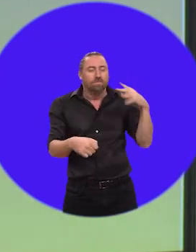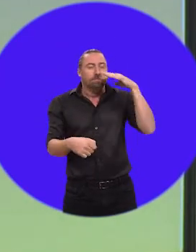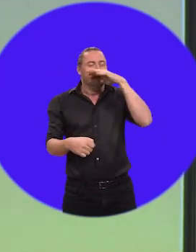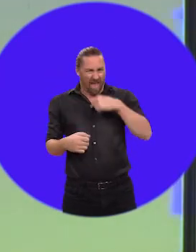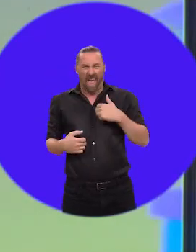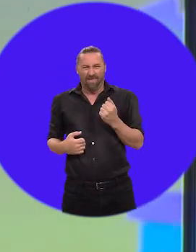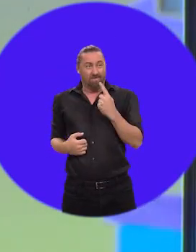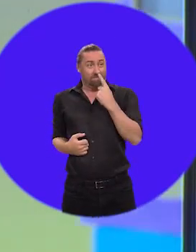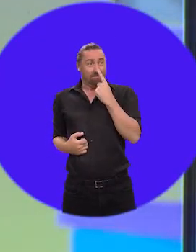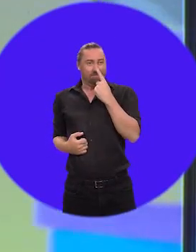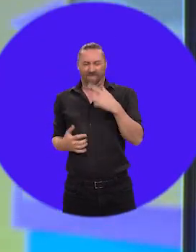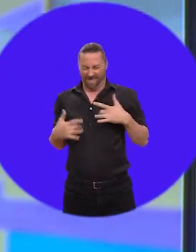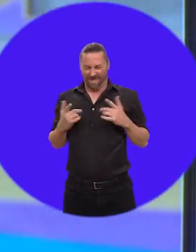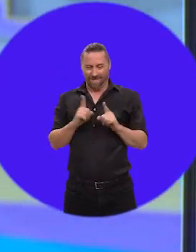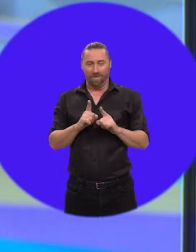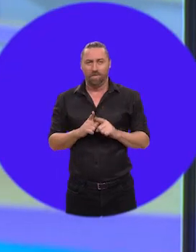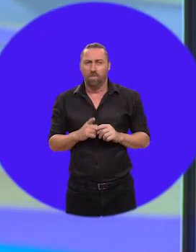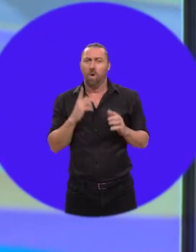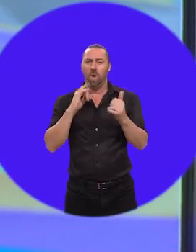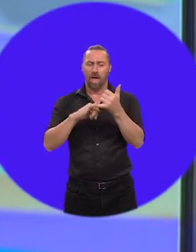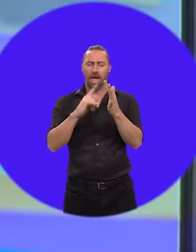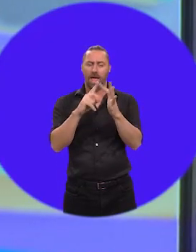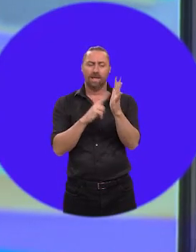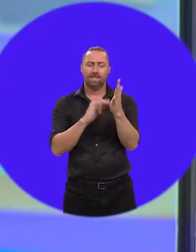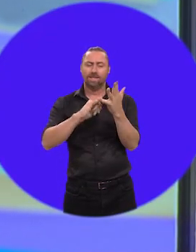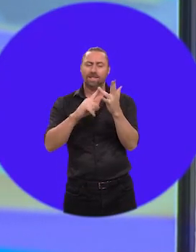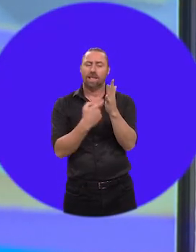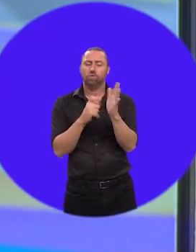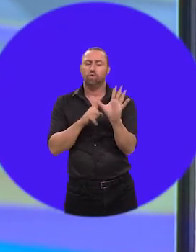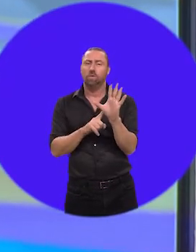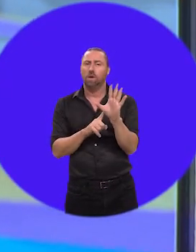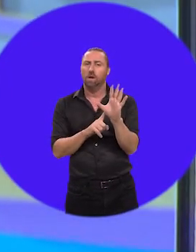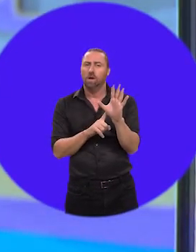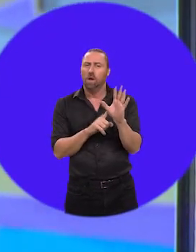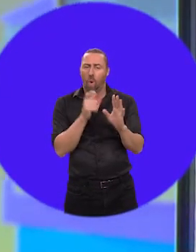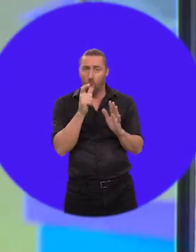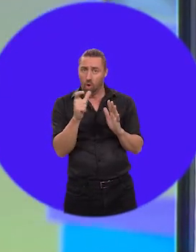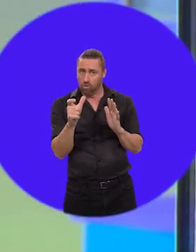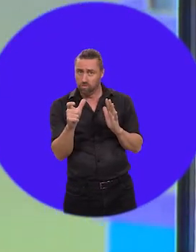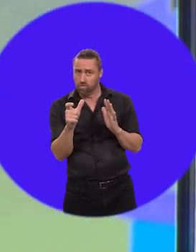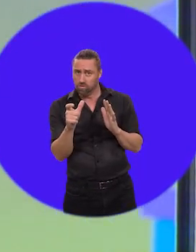Hm, now authors use sensory words to help us to get to know the character,